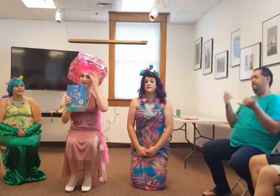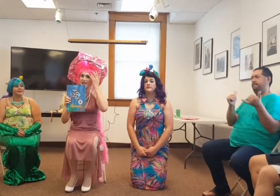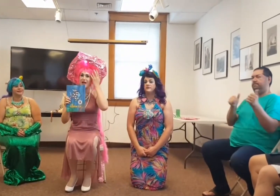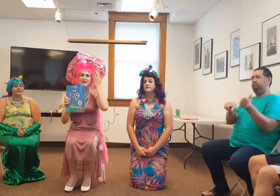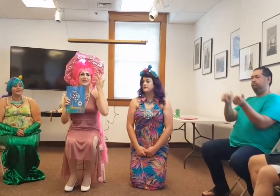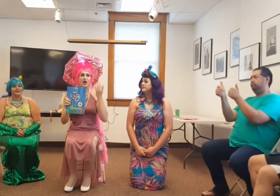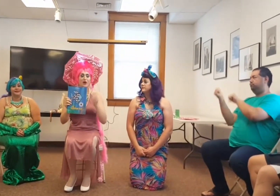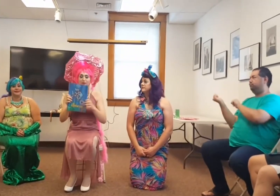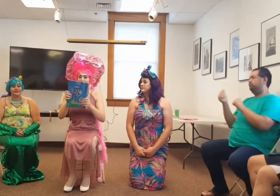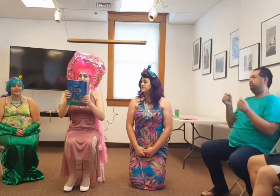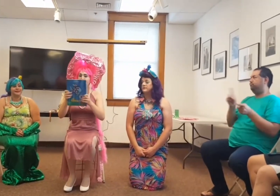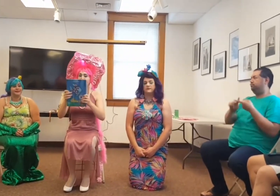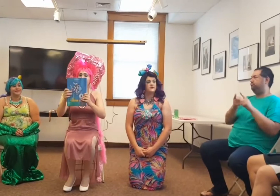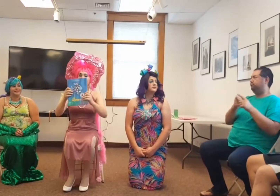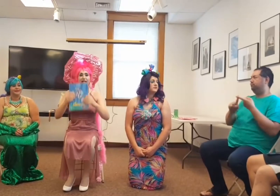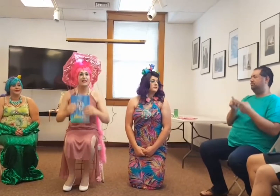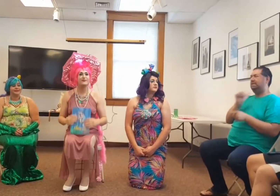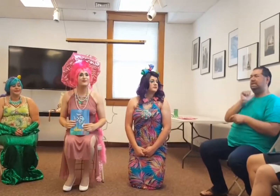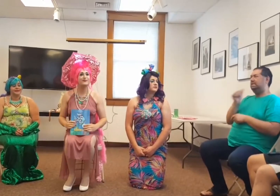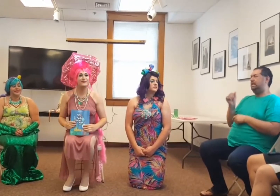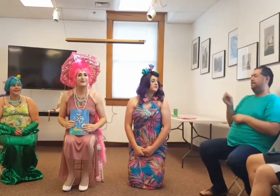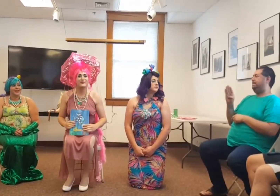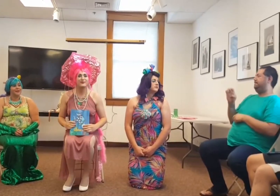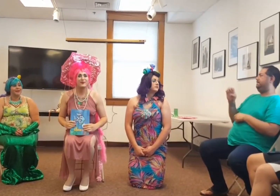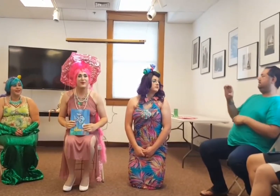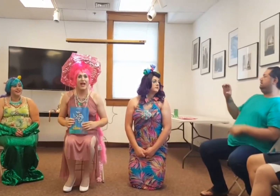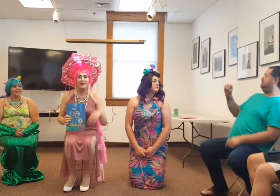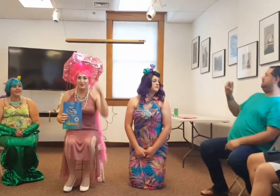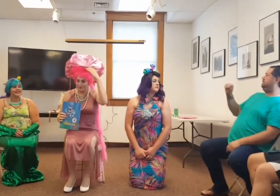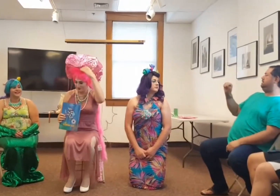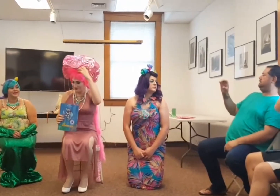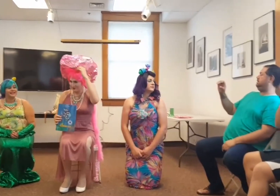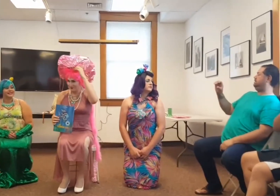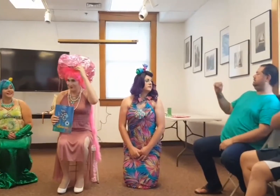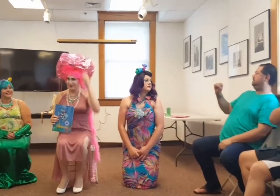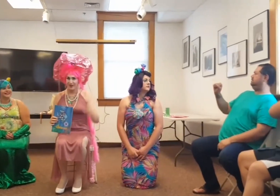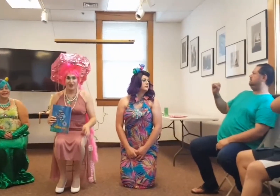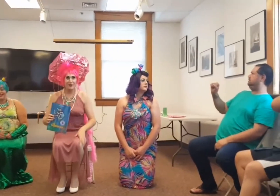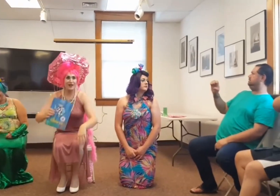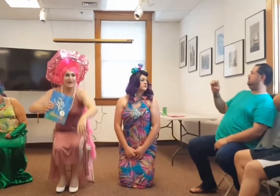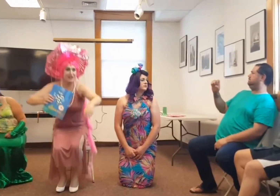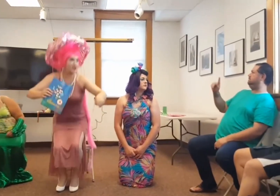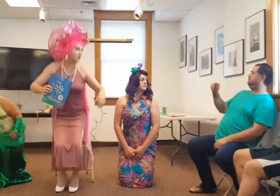And not be so conceited. Right? You don't want to think you're too pretty.